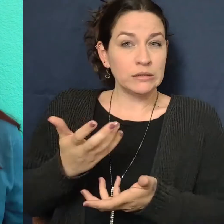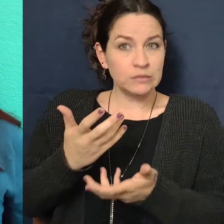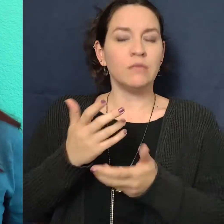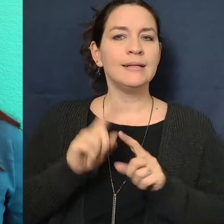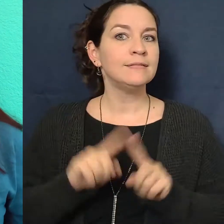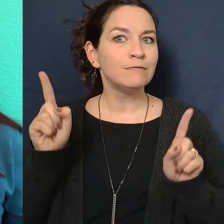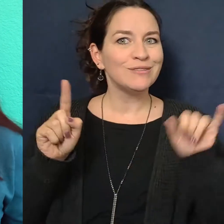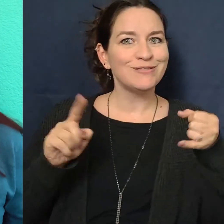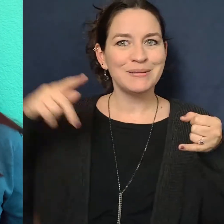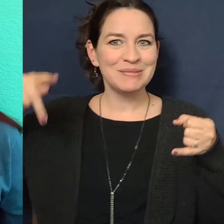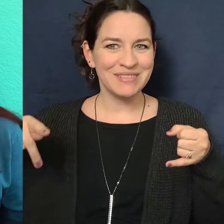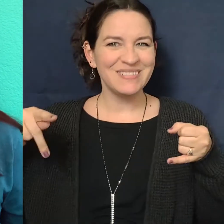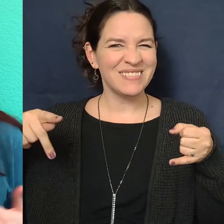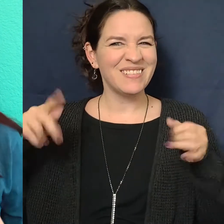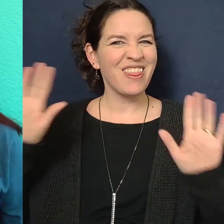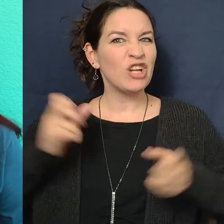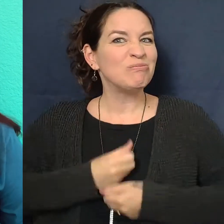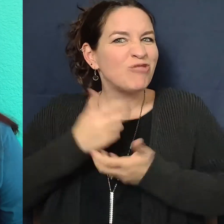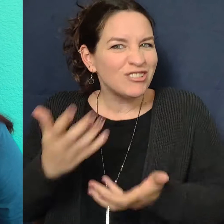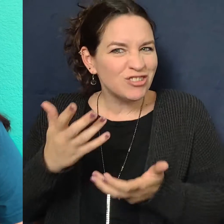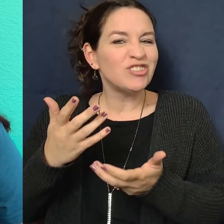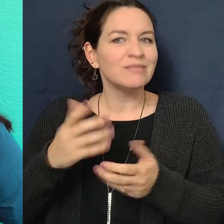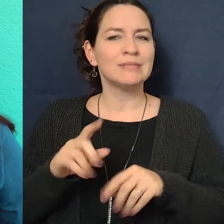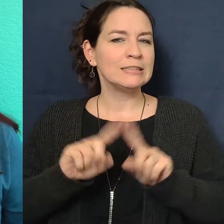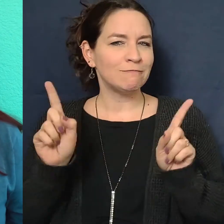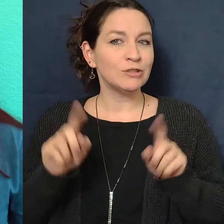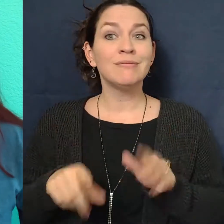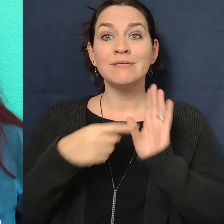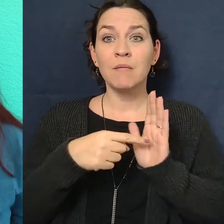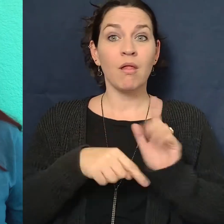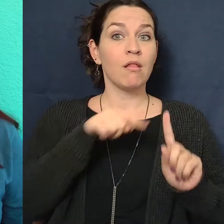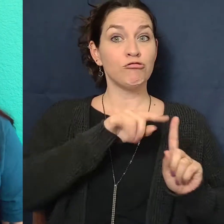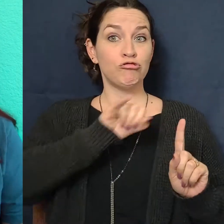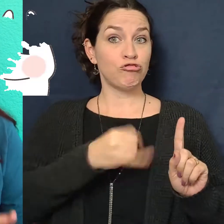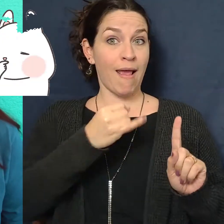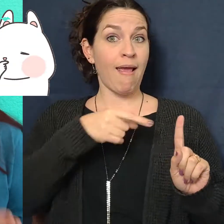those decisions, can make, can look different. So, for example, a Judger is going to want the decision